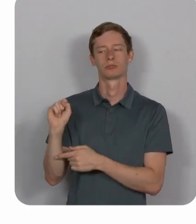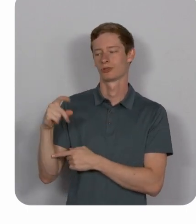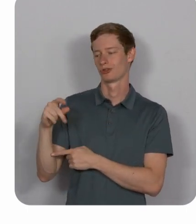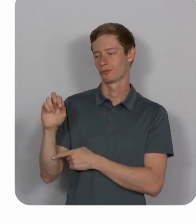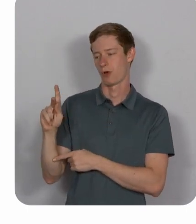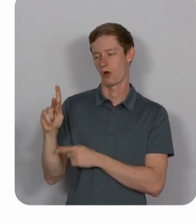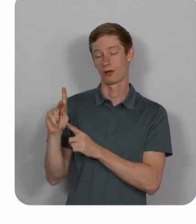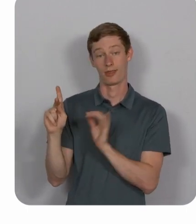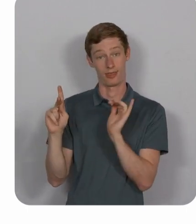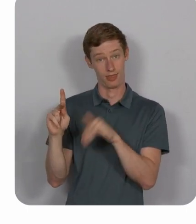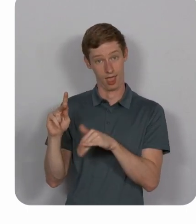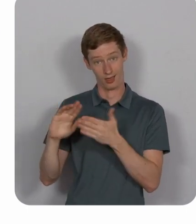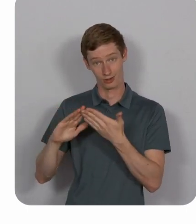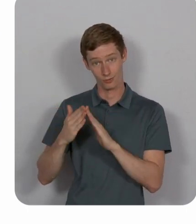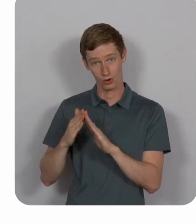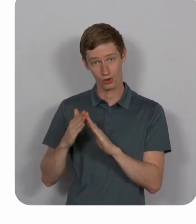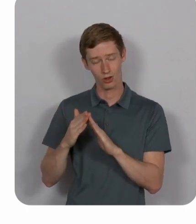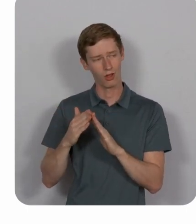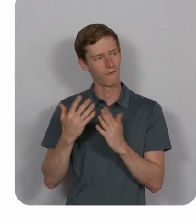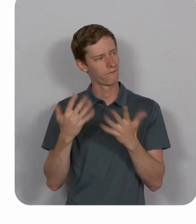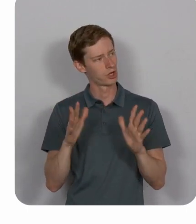has expressed the need for more coding support.